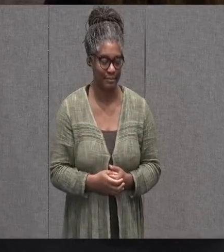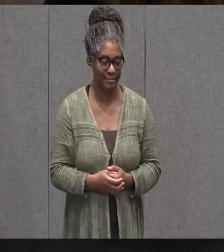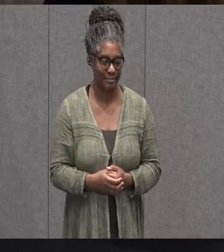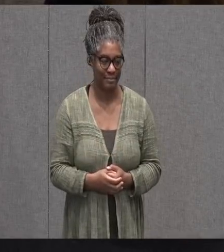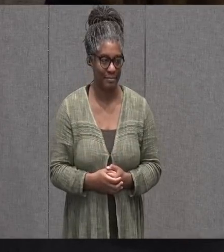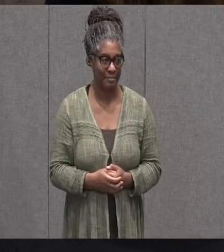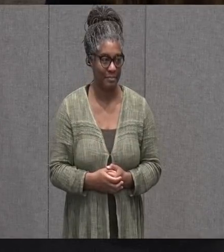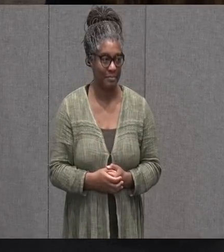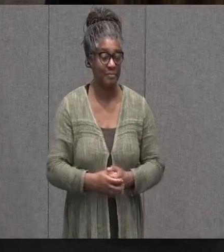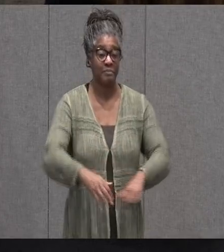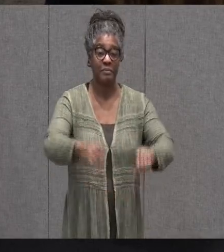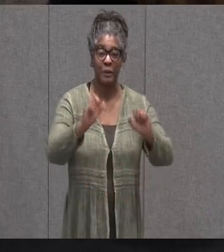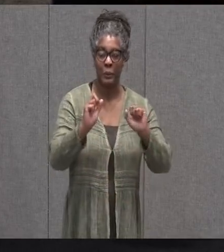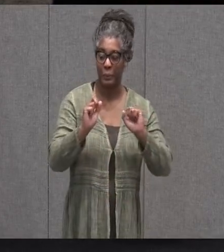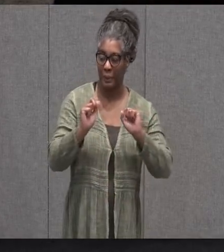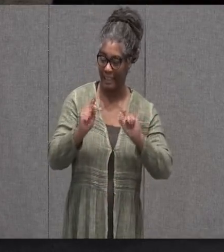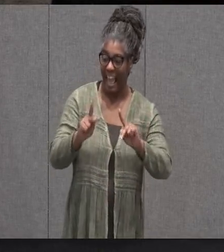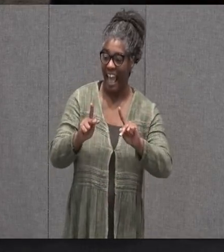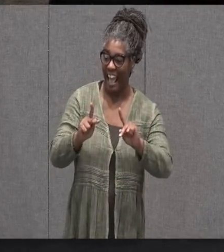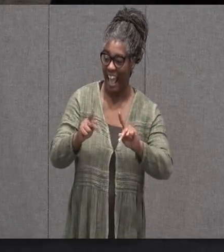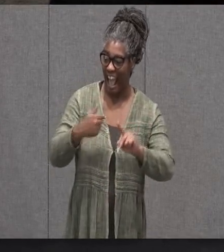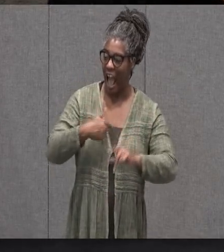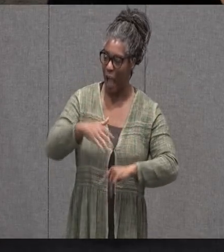"Okay," Benny said, "I will."